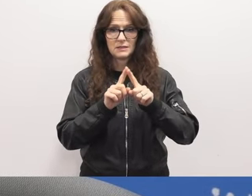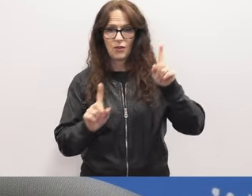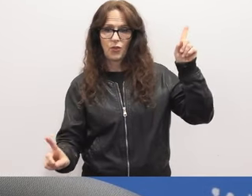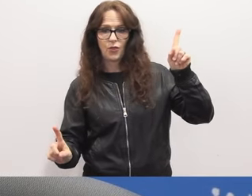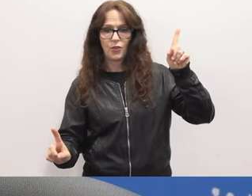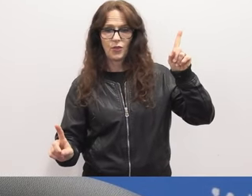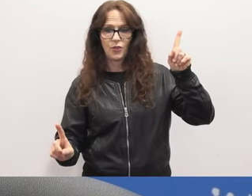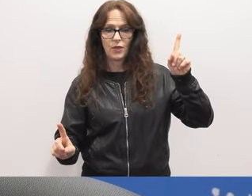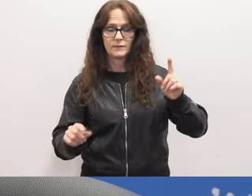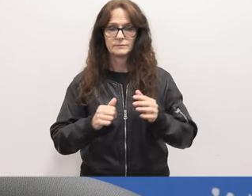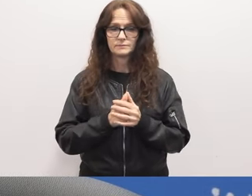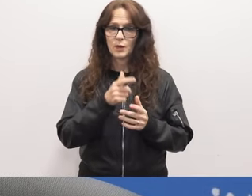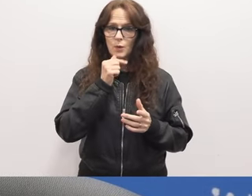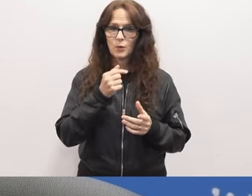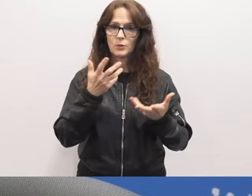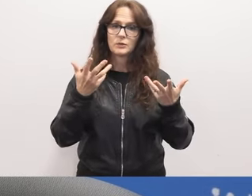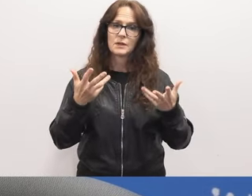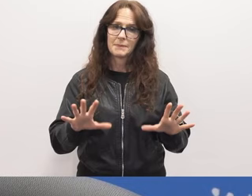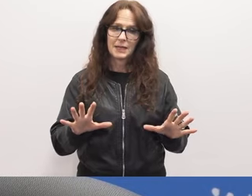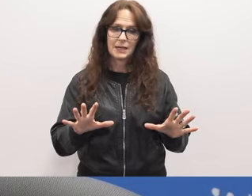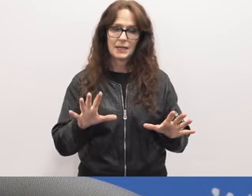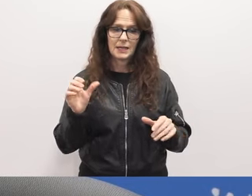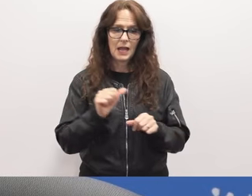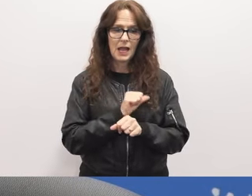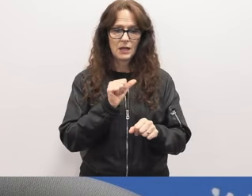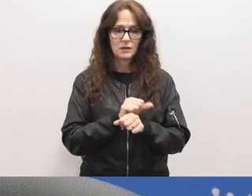in terms of who's completing algebra by the ninth grade.